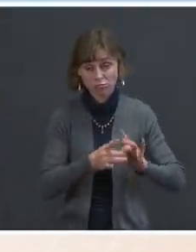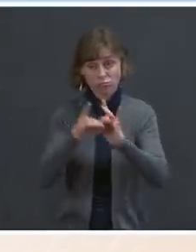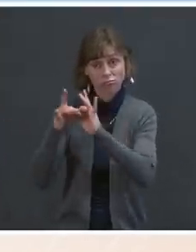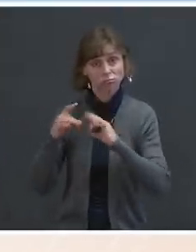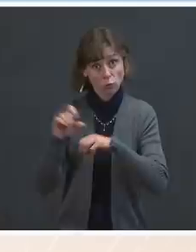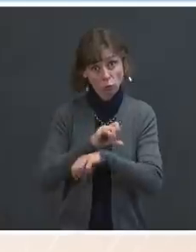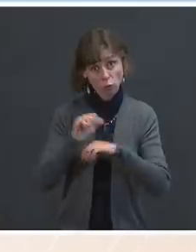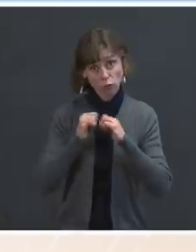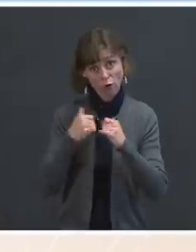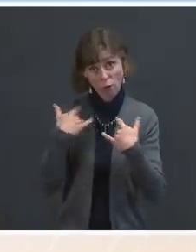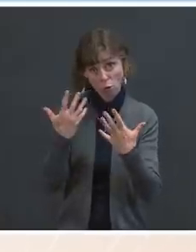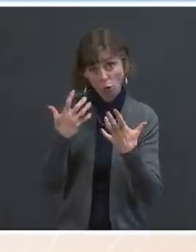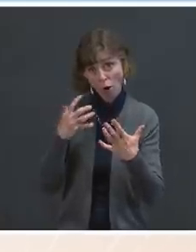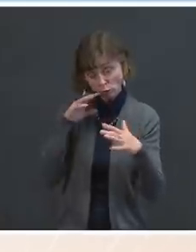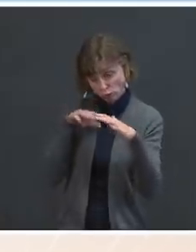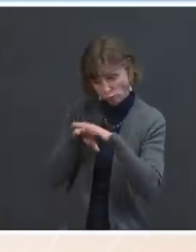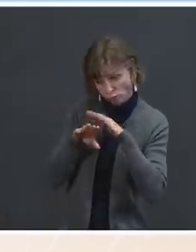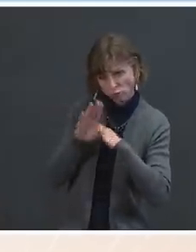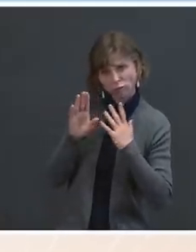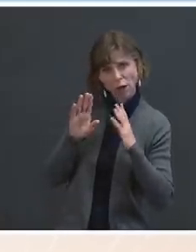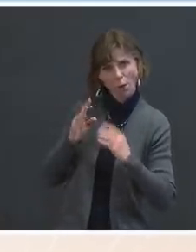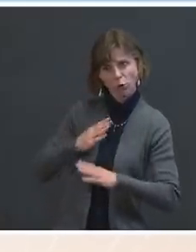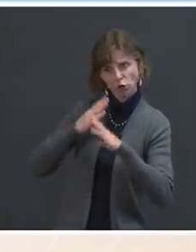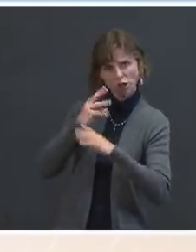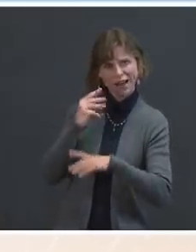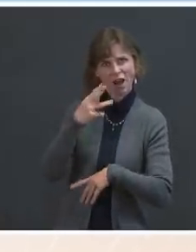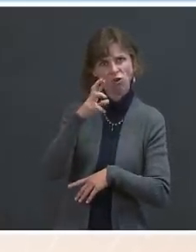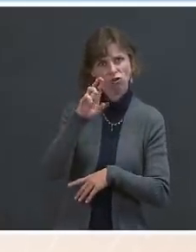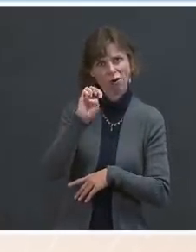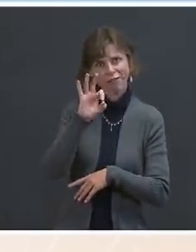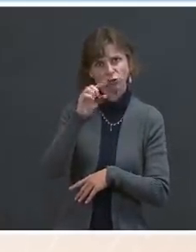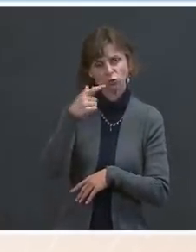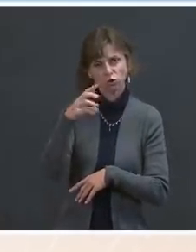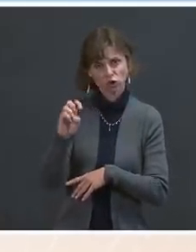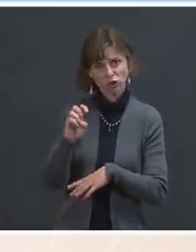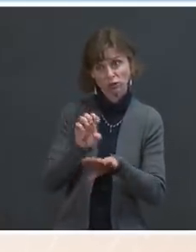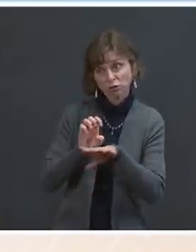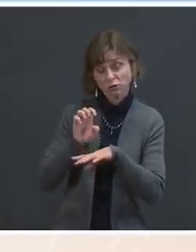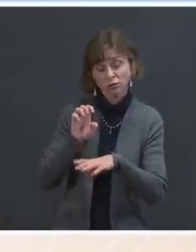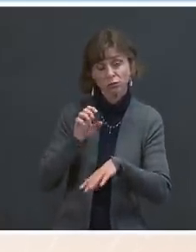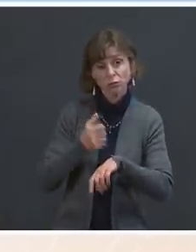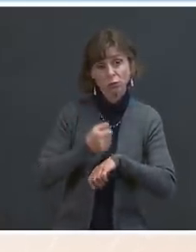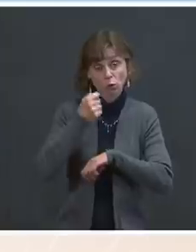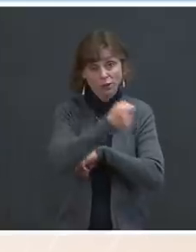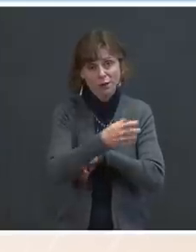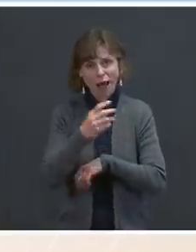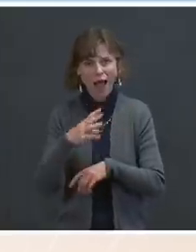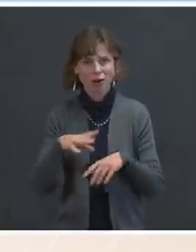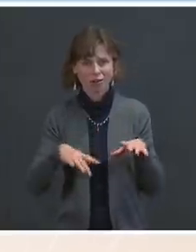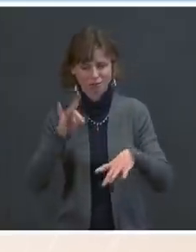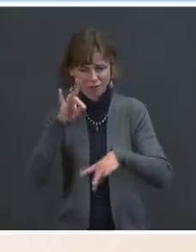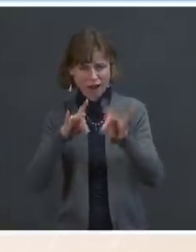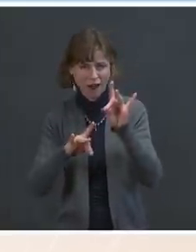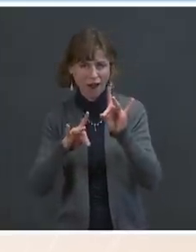and refugee resettlement, and rethinking asylum processing to ensure fair and faster consideration.